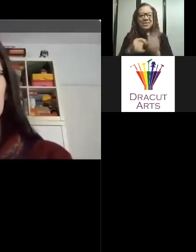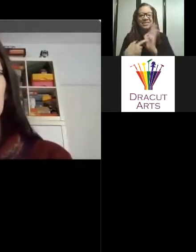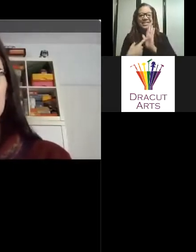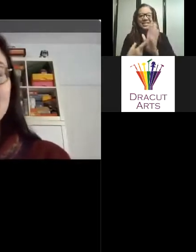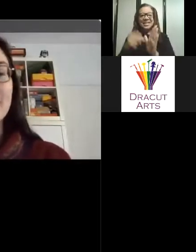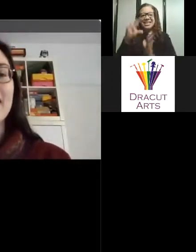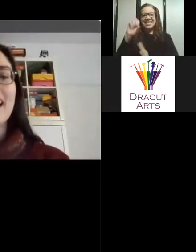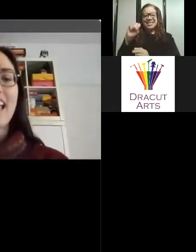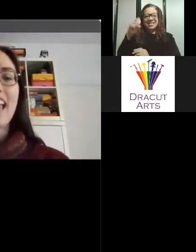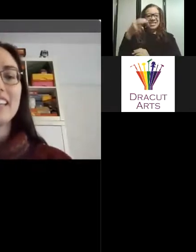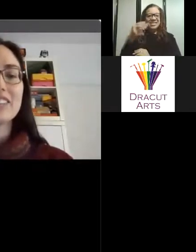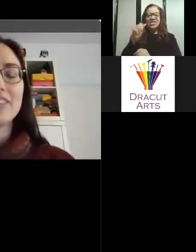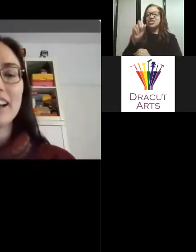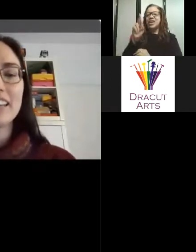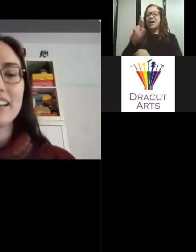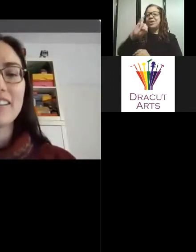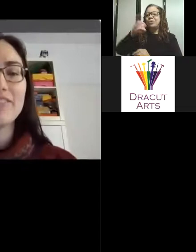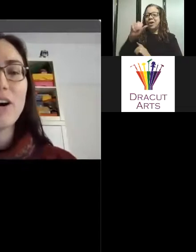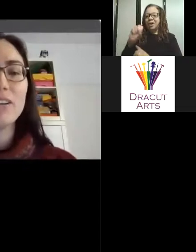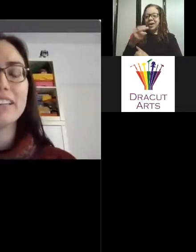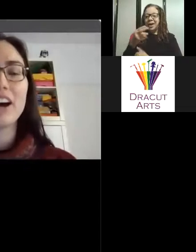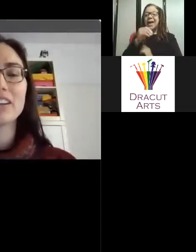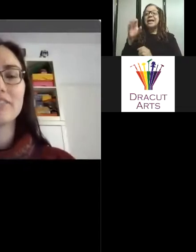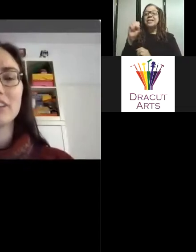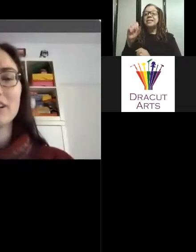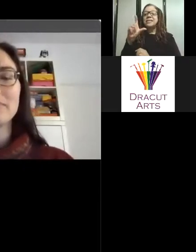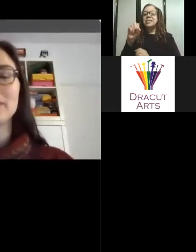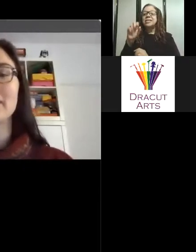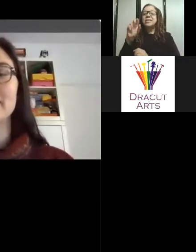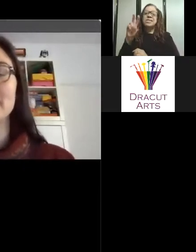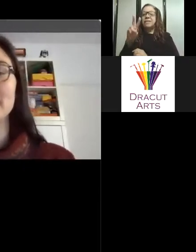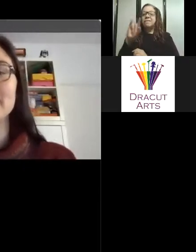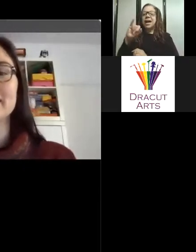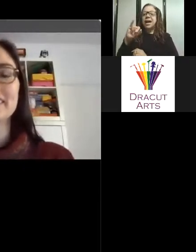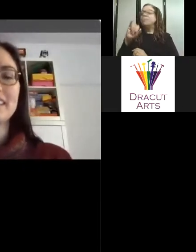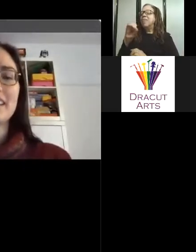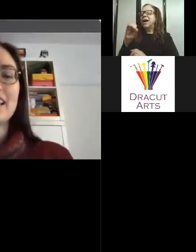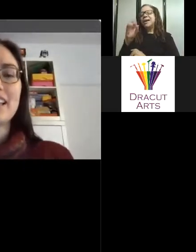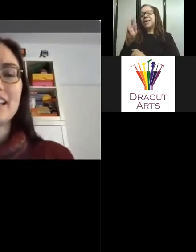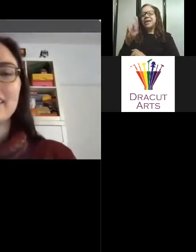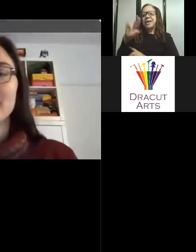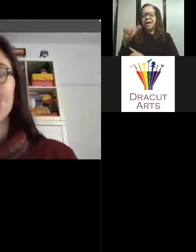perfect! And "Slovakia Fall in the Heart of Europe"... that we'll have to imagine, I